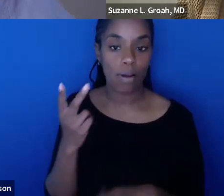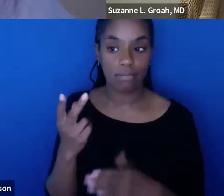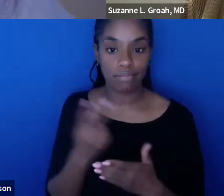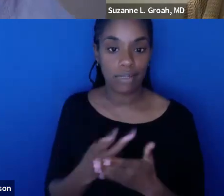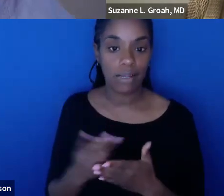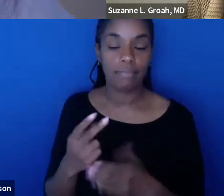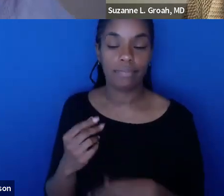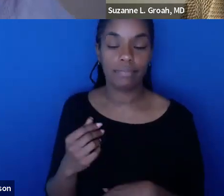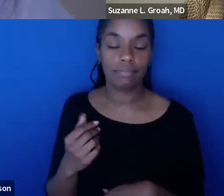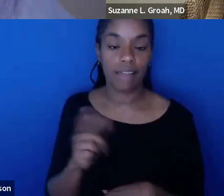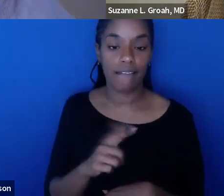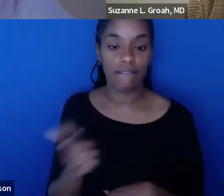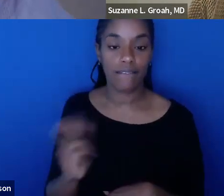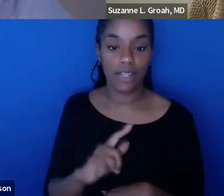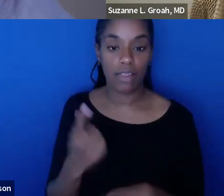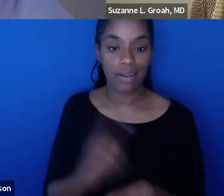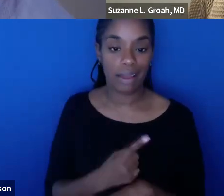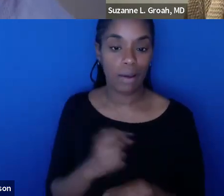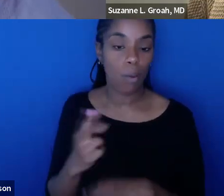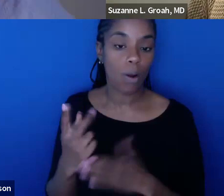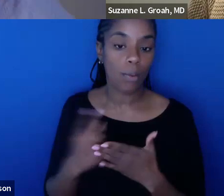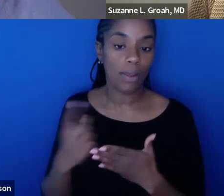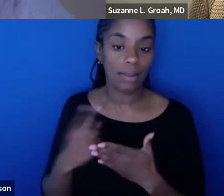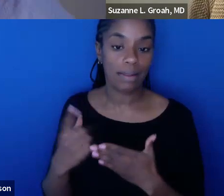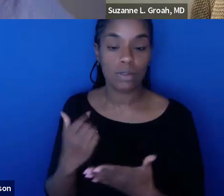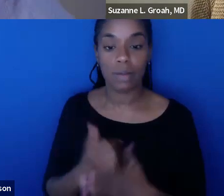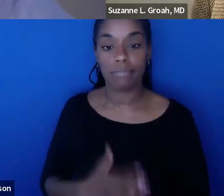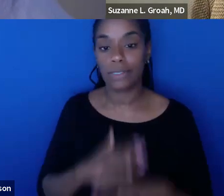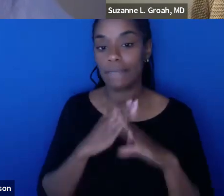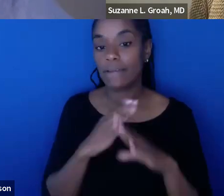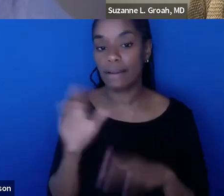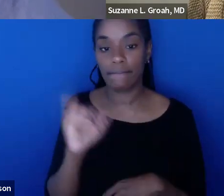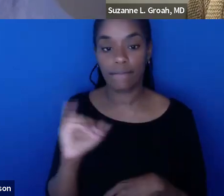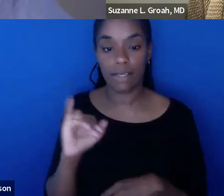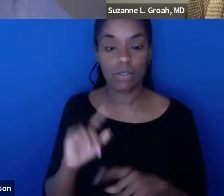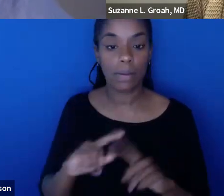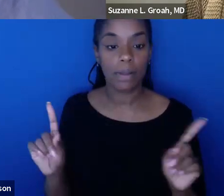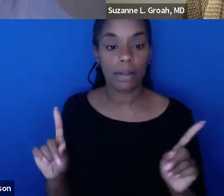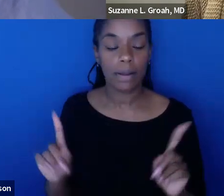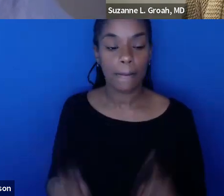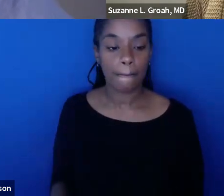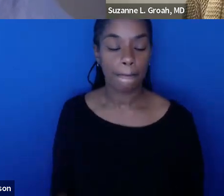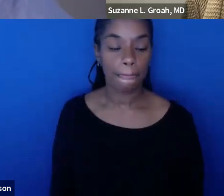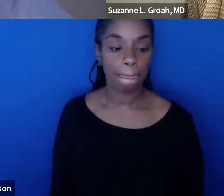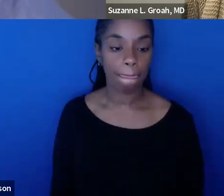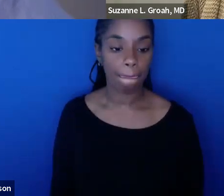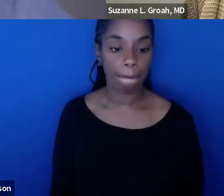Some people even use it weekly just to sort of prevent infections, but I do think it's underused.